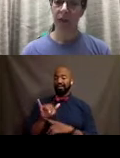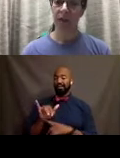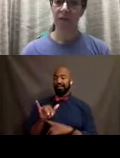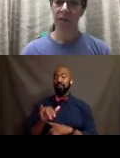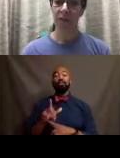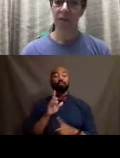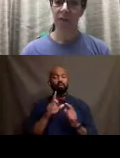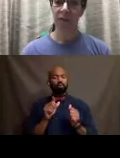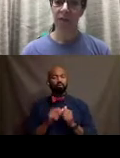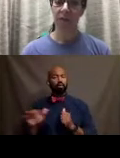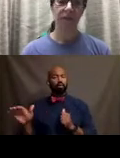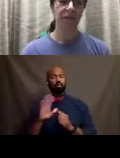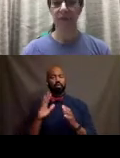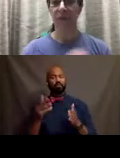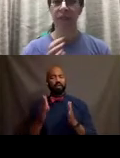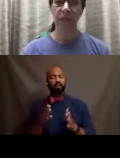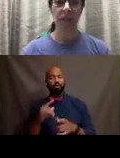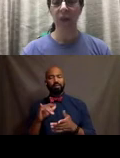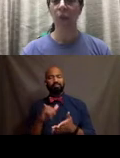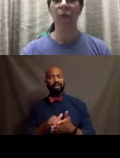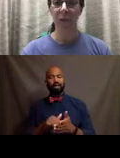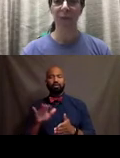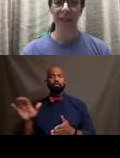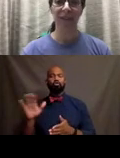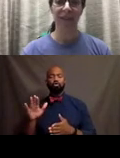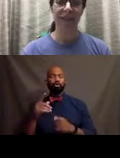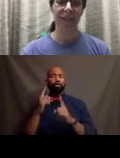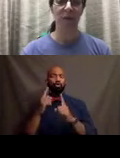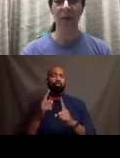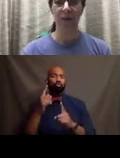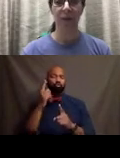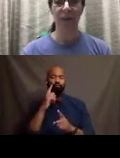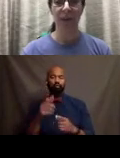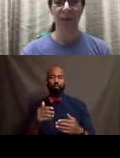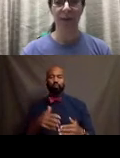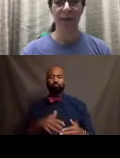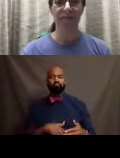of fertility goals would be as well before you start HRT.